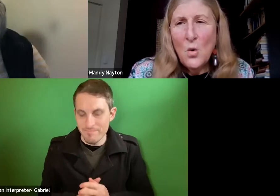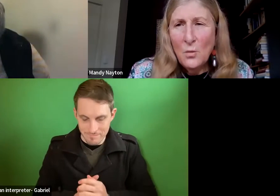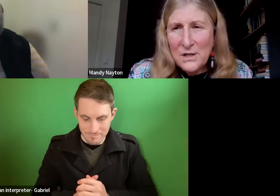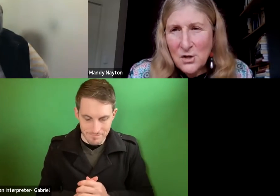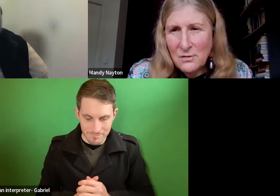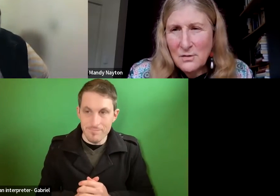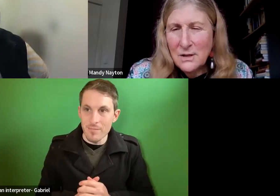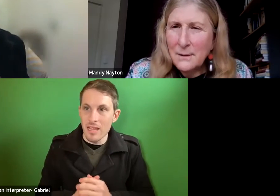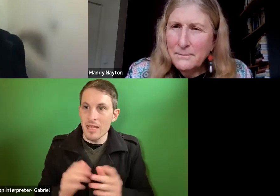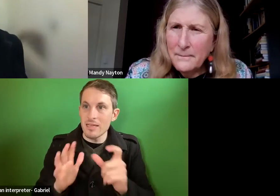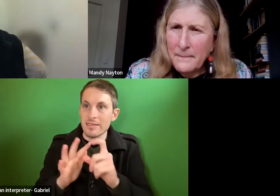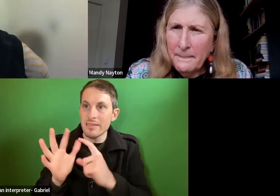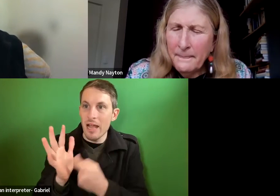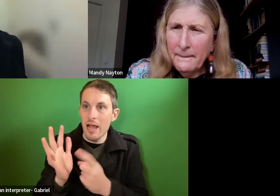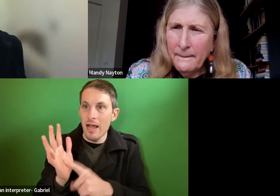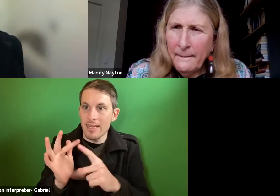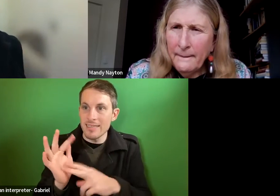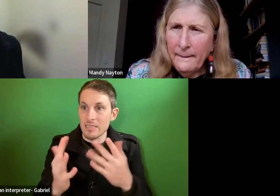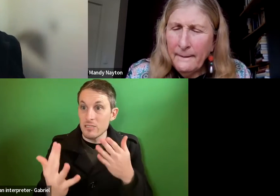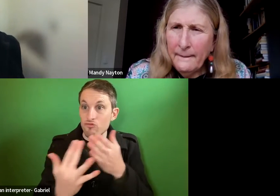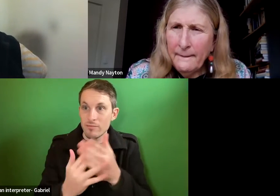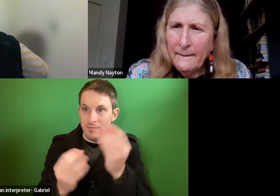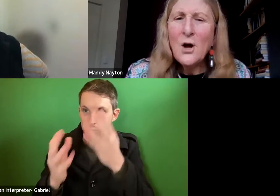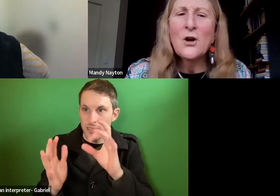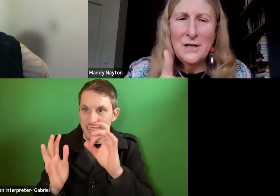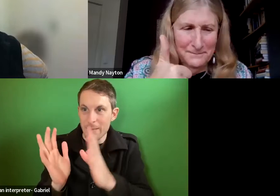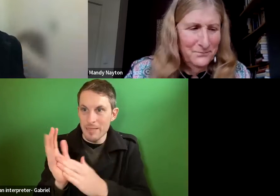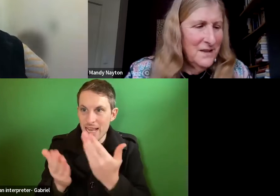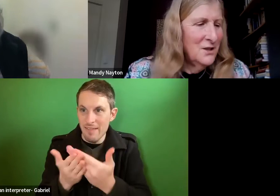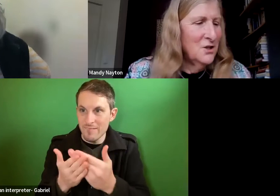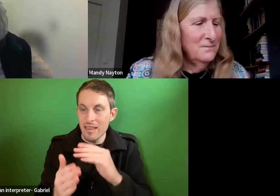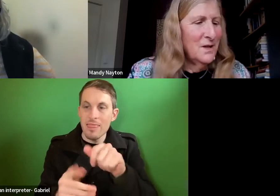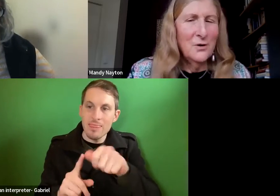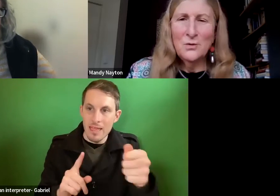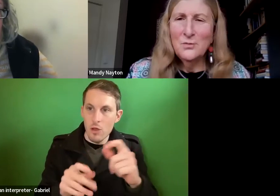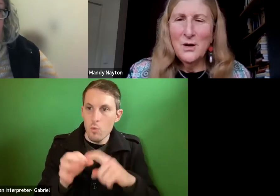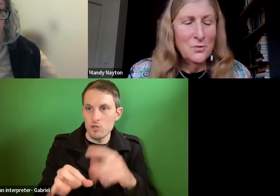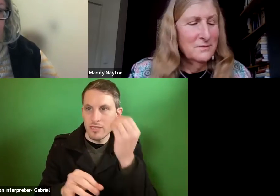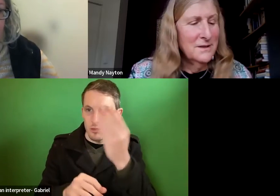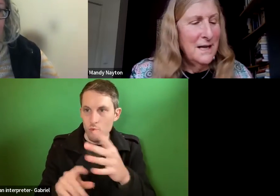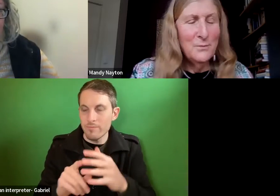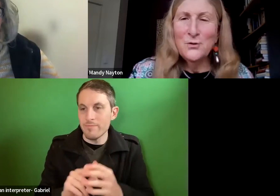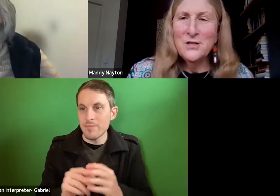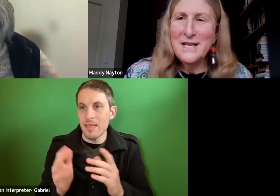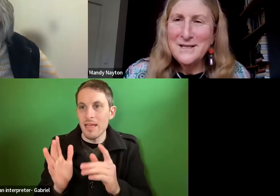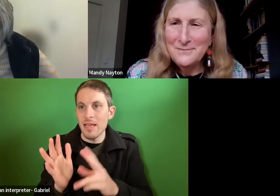Sorry, Mandy, just to quickly interrupt, just ten minutes to go into questions. Thank you. I will gallop through to the end.